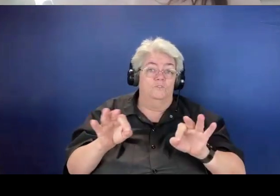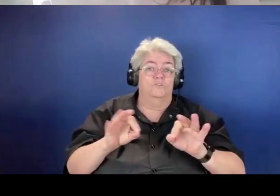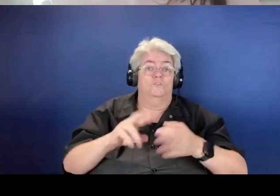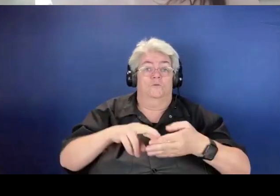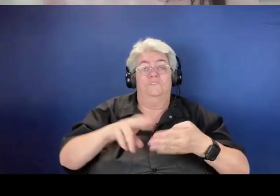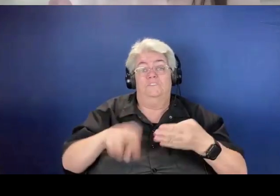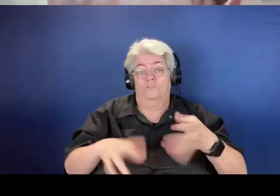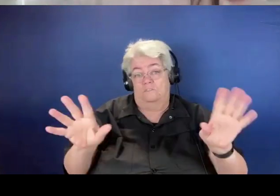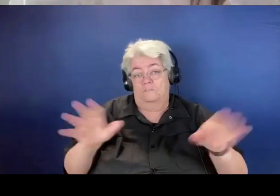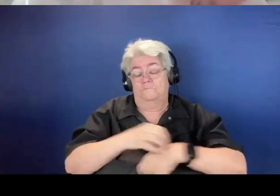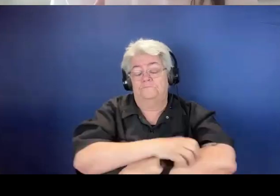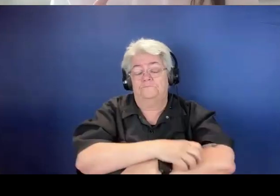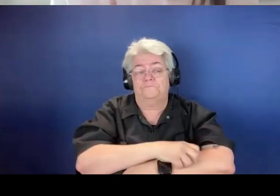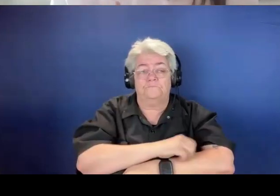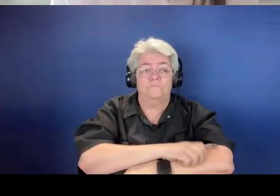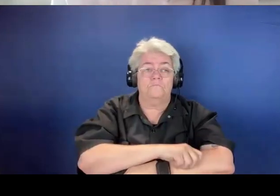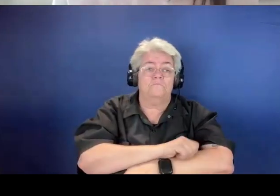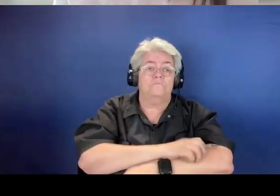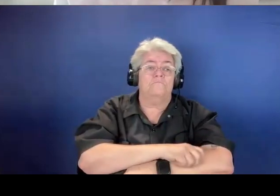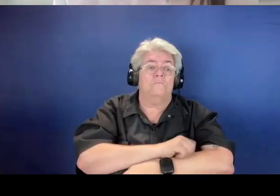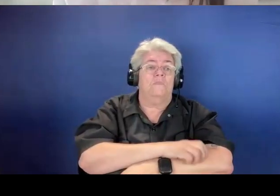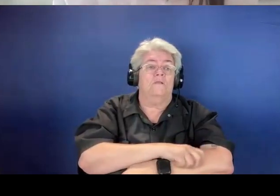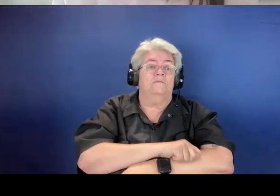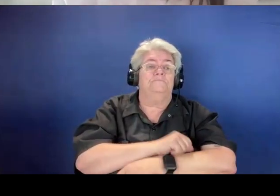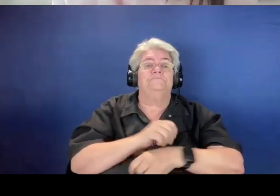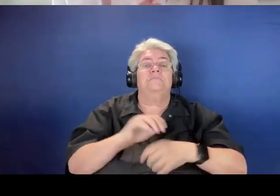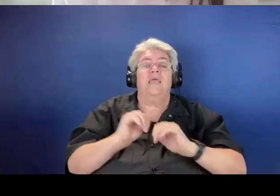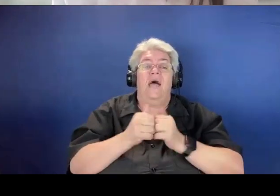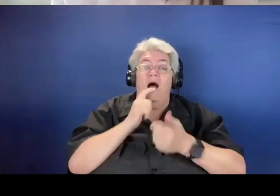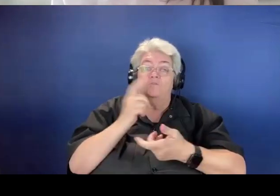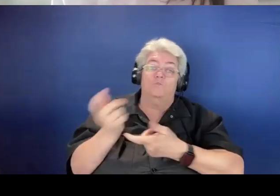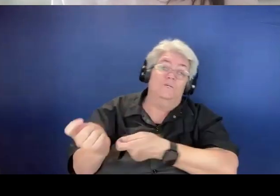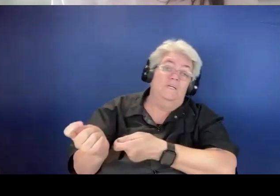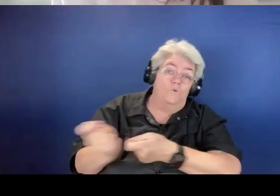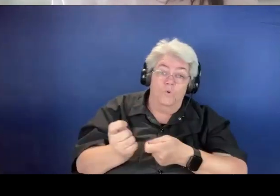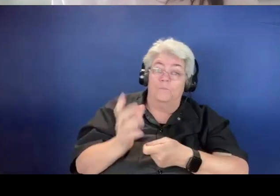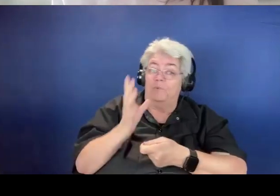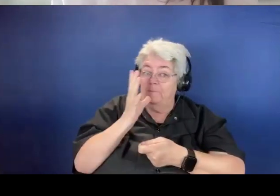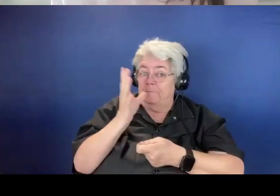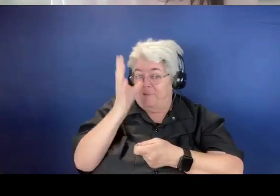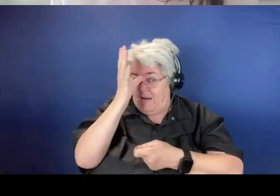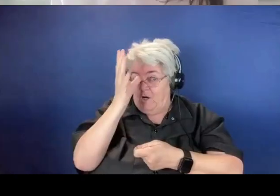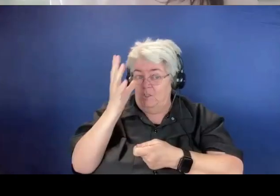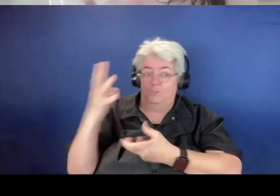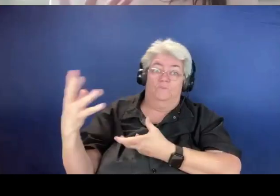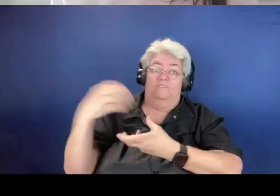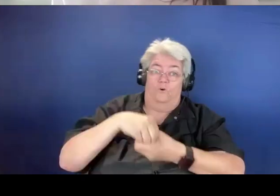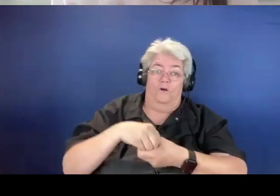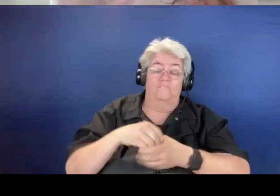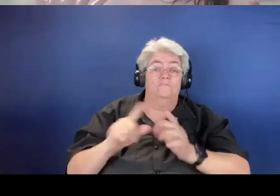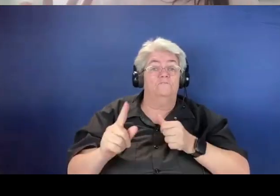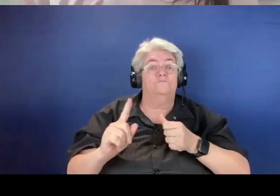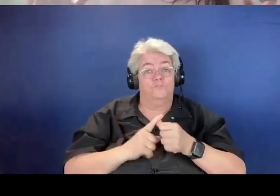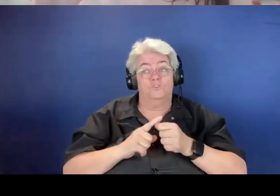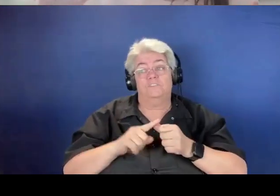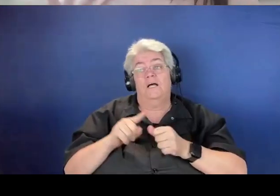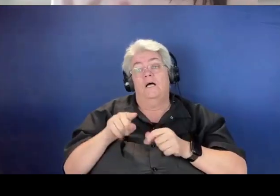Strategies to incorporate caregivers in therapy. So, identify the strengths and needs of the child as well as the strengths and